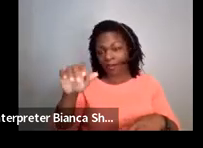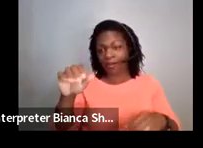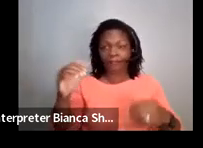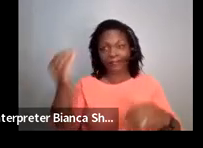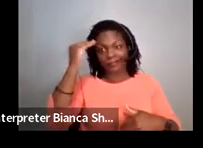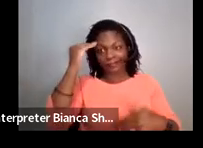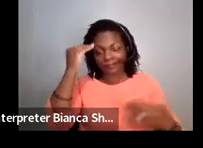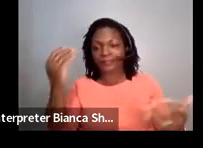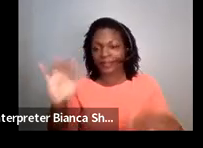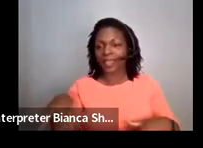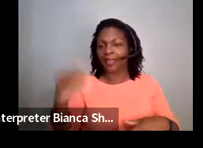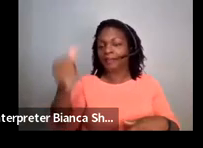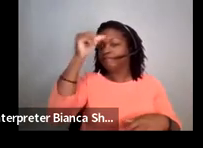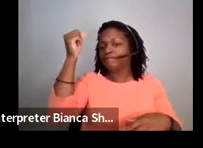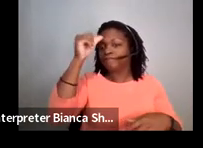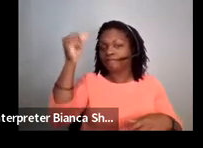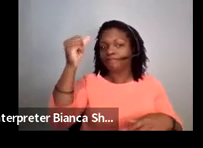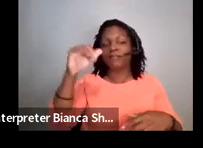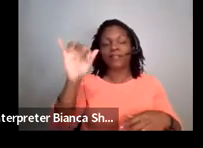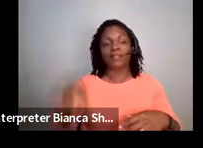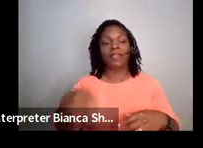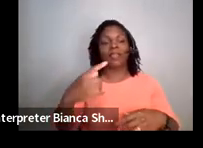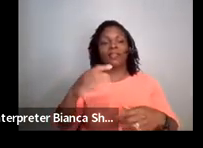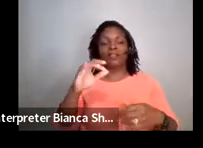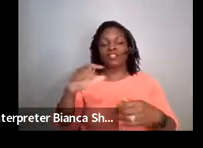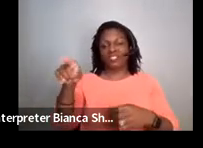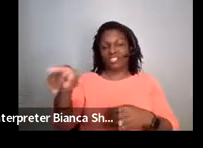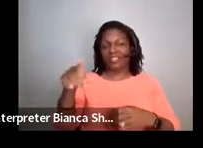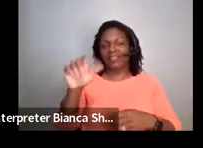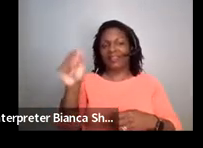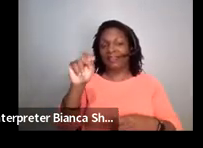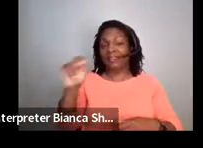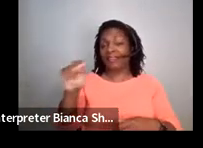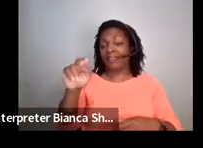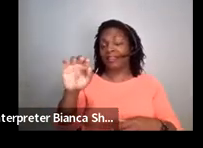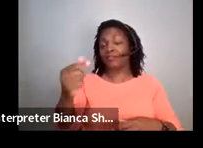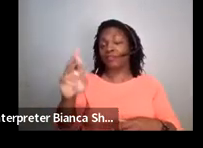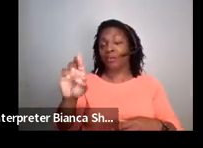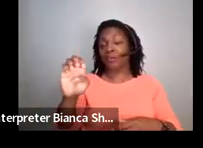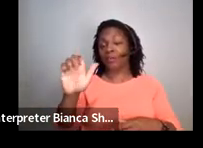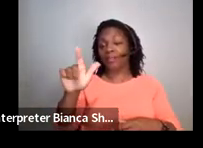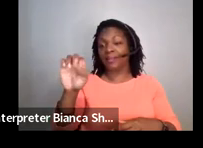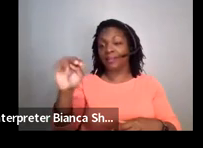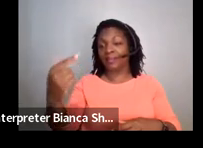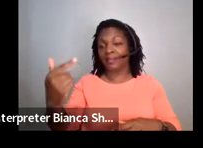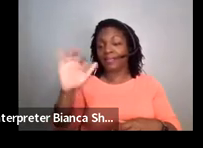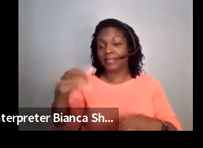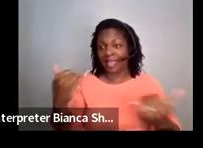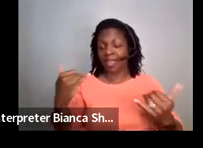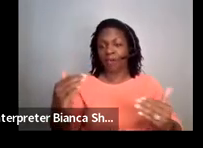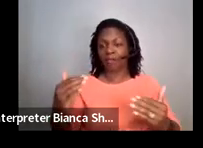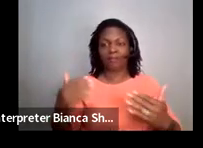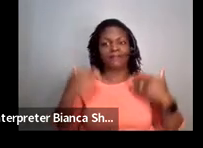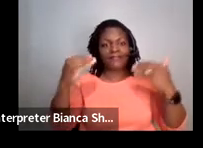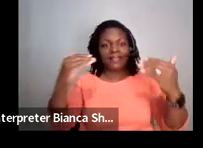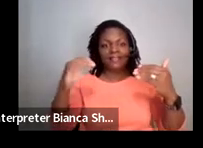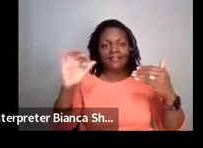all summer services of the capital area she is committed to advancing. their mission of teaching, caring, and connecting.